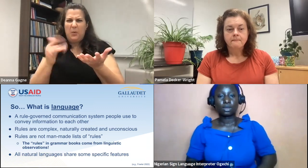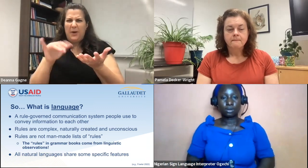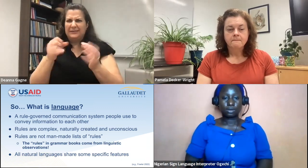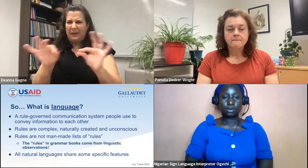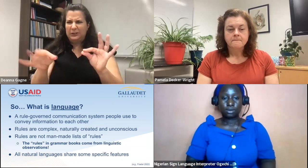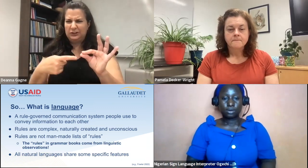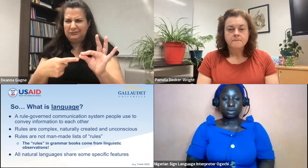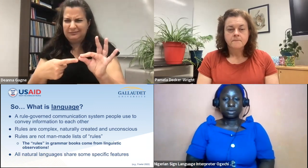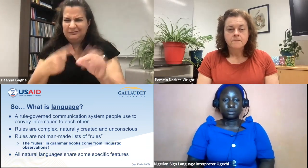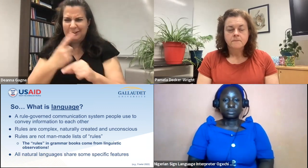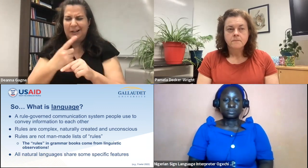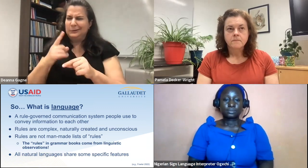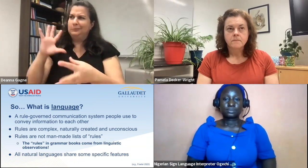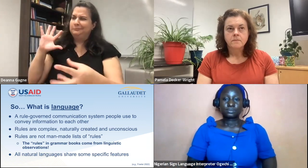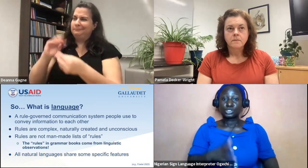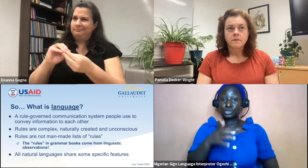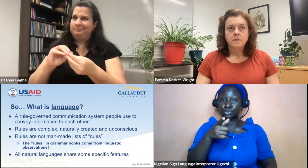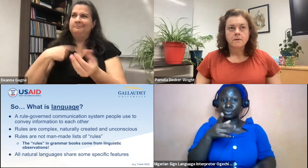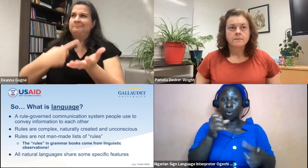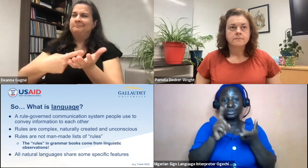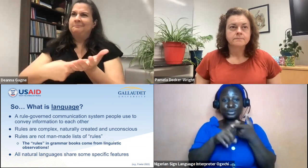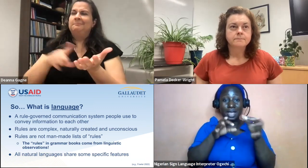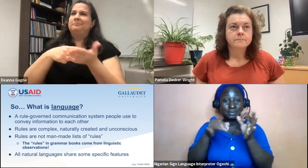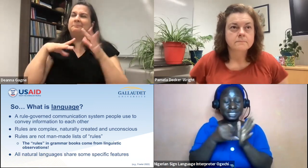So what is language?